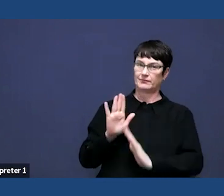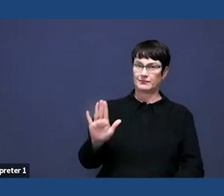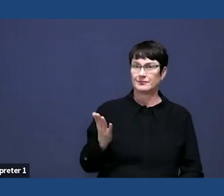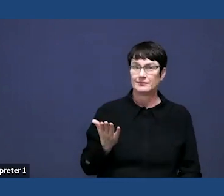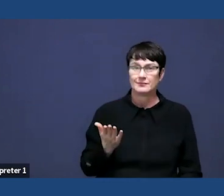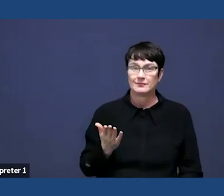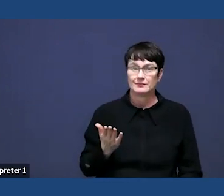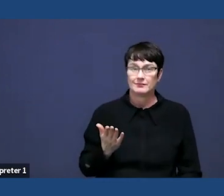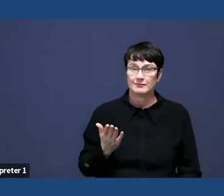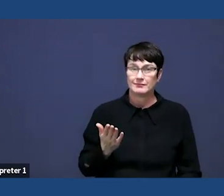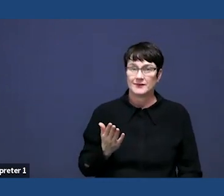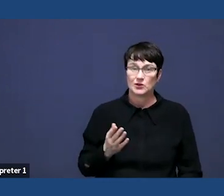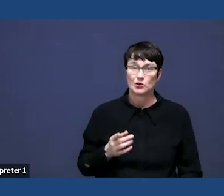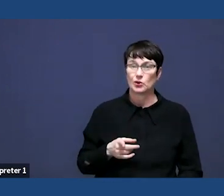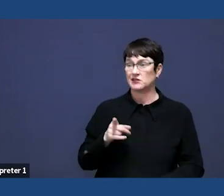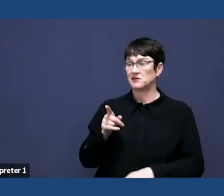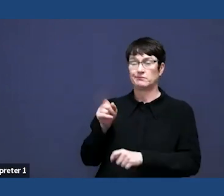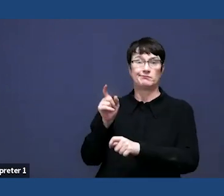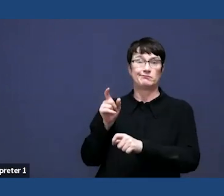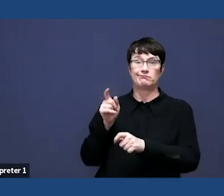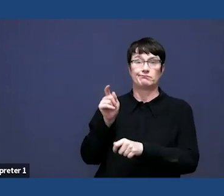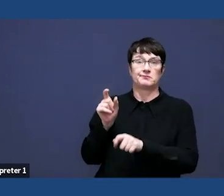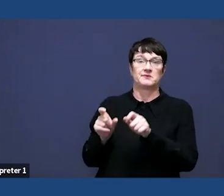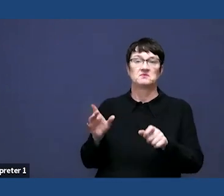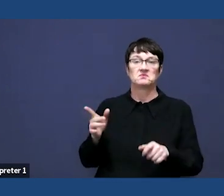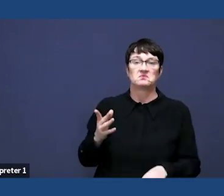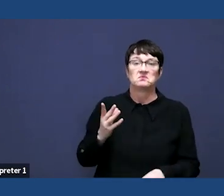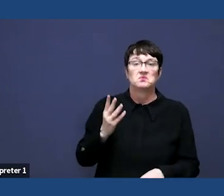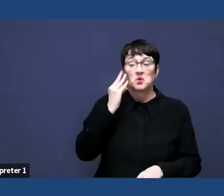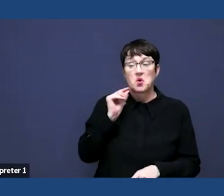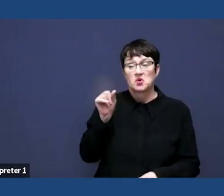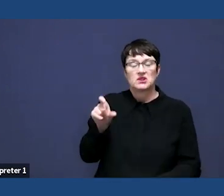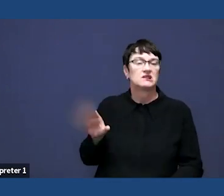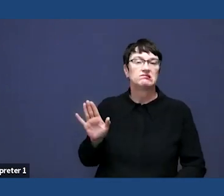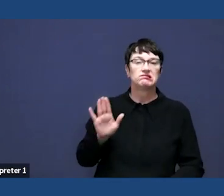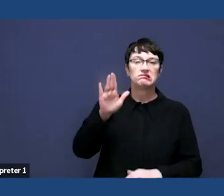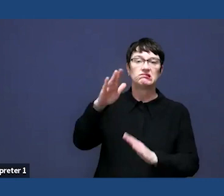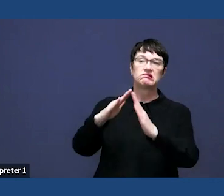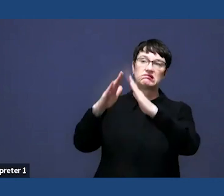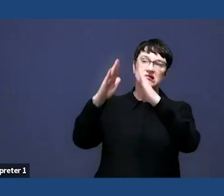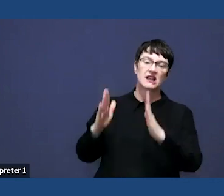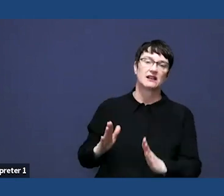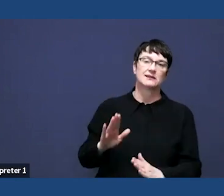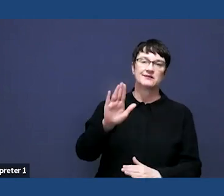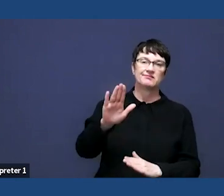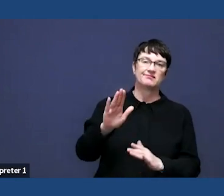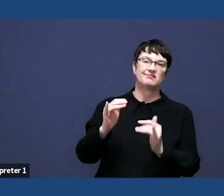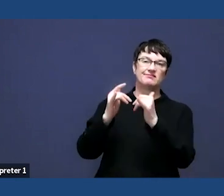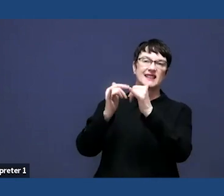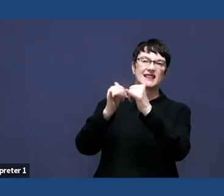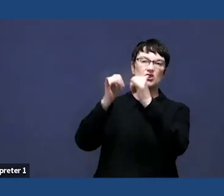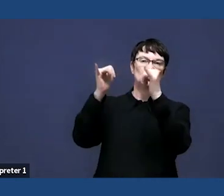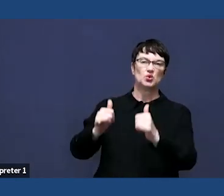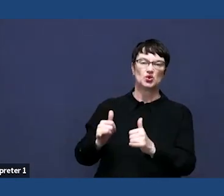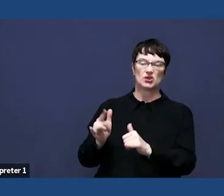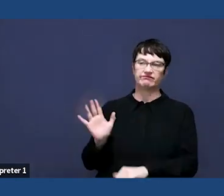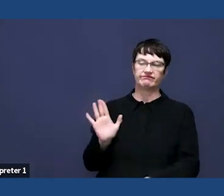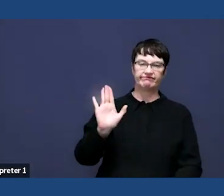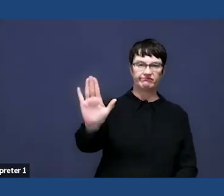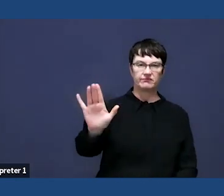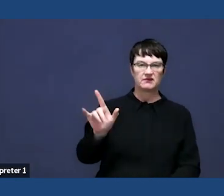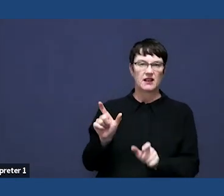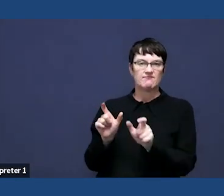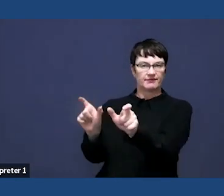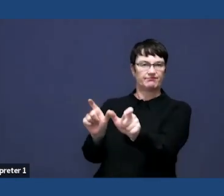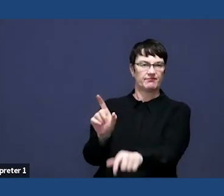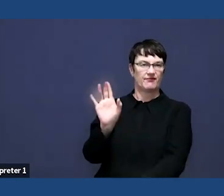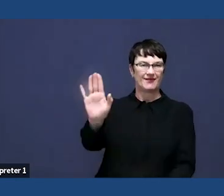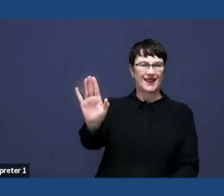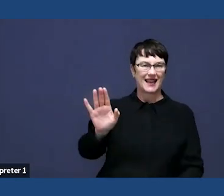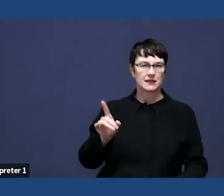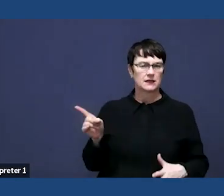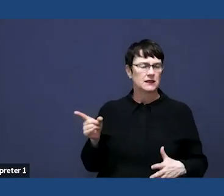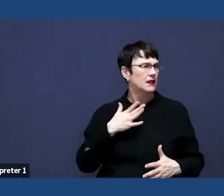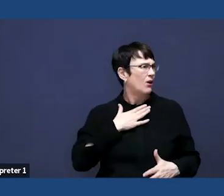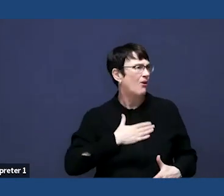It's out of institutions not being inclusive enough to think about what are our needs.